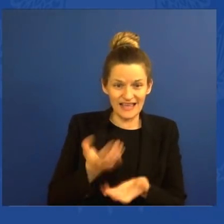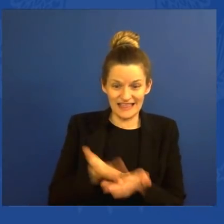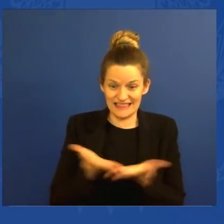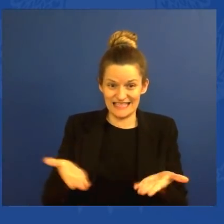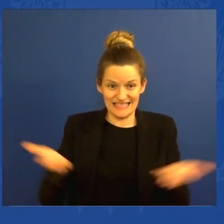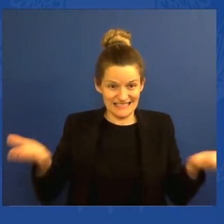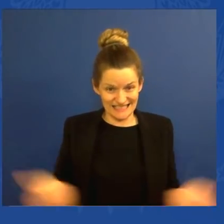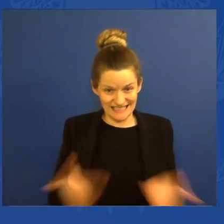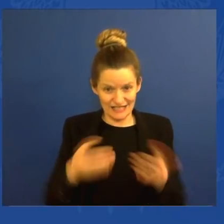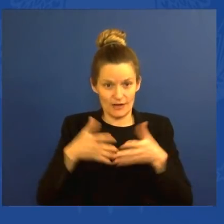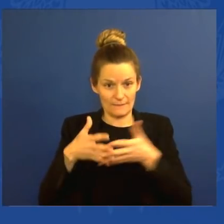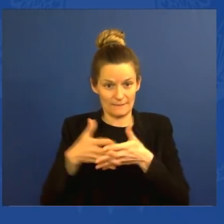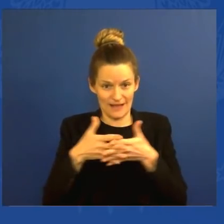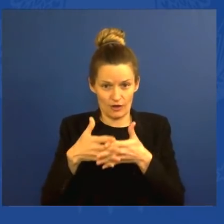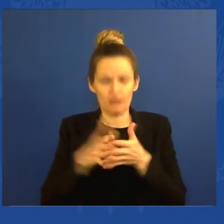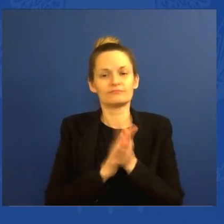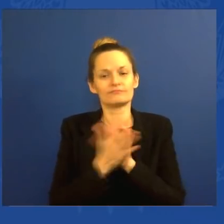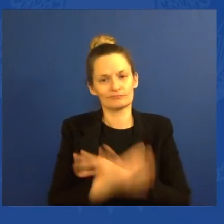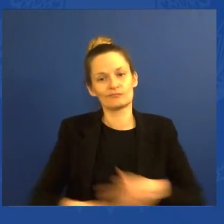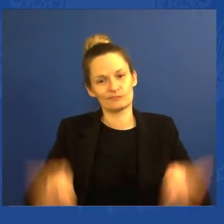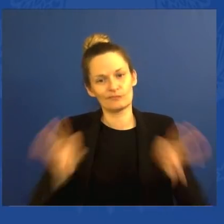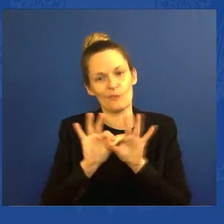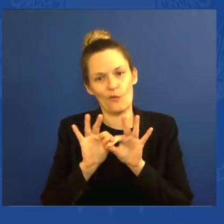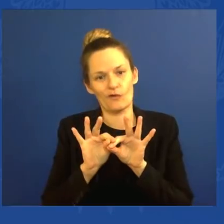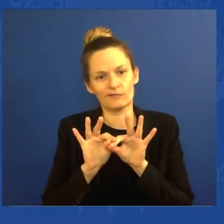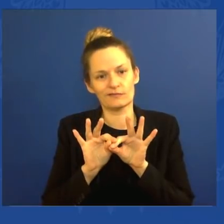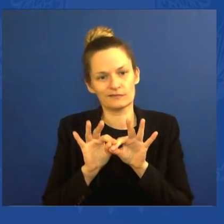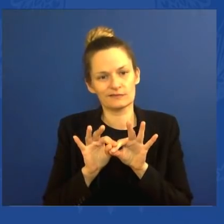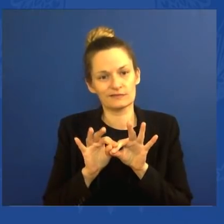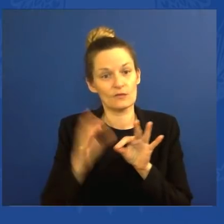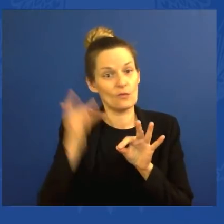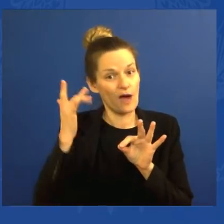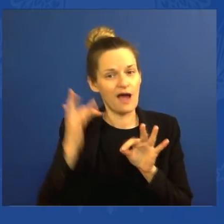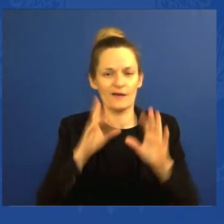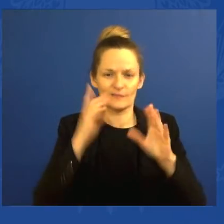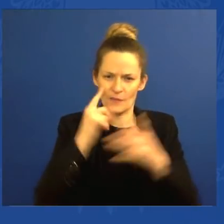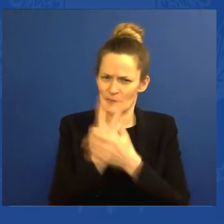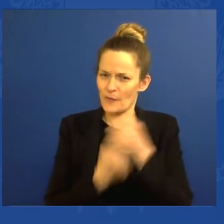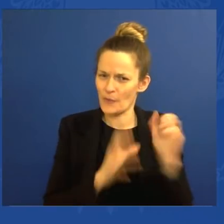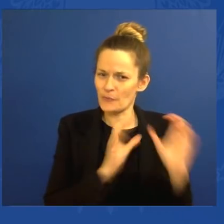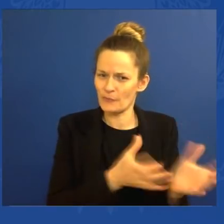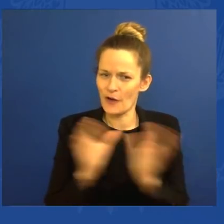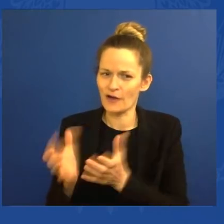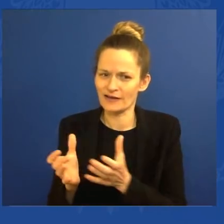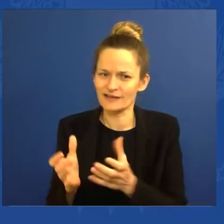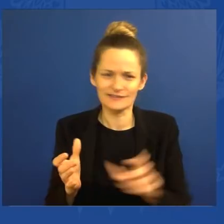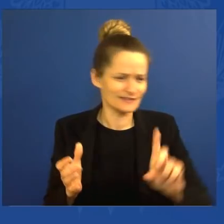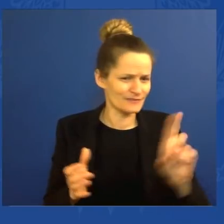we are eager to throw our support behind getting this bill to your desk, and recognize that critical importance